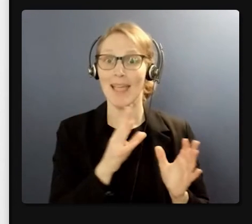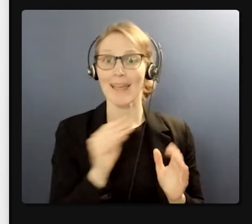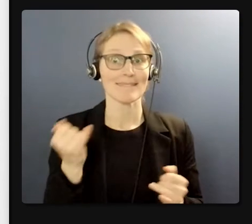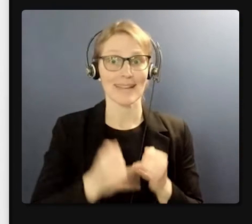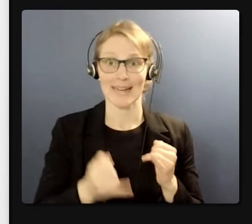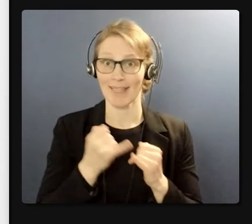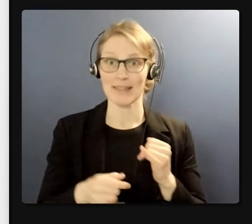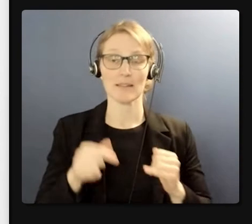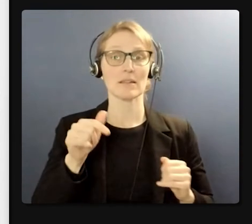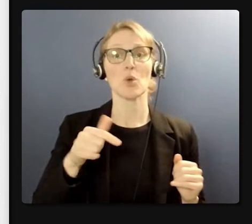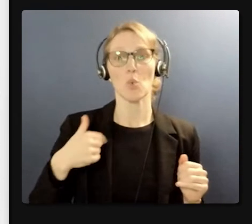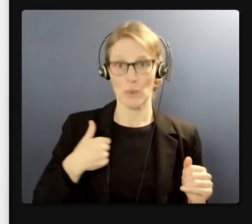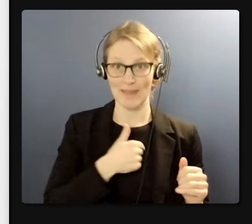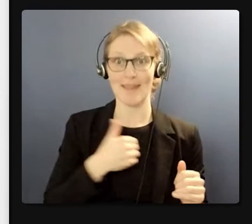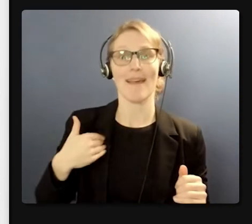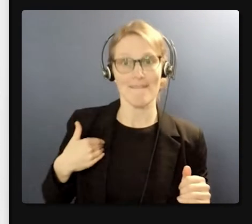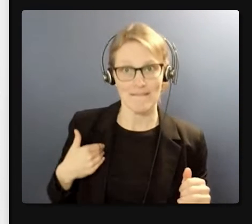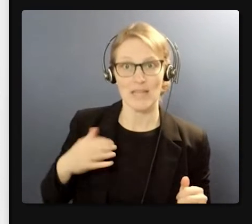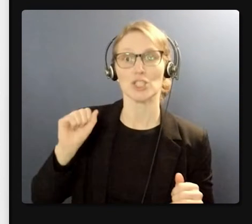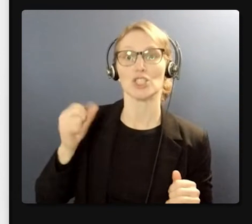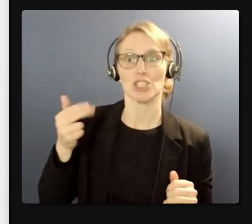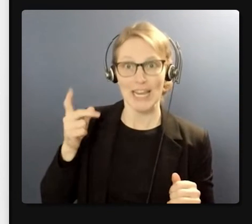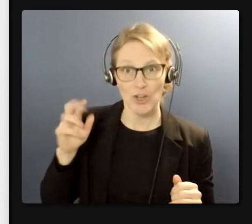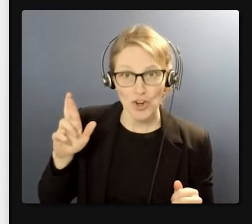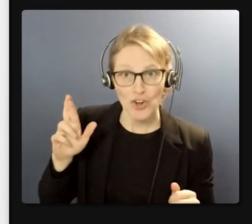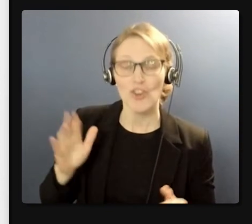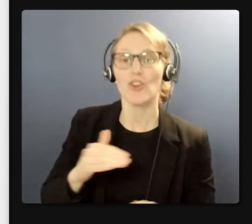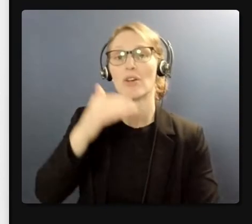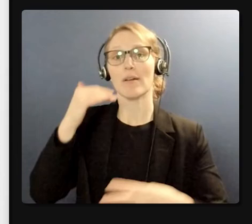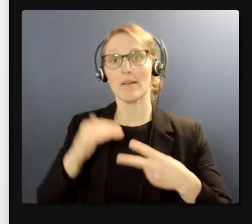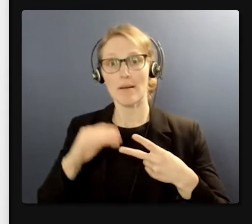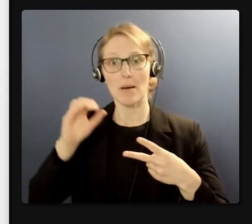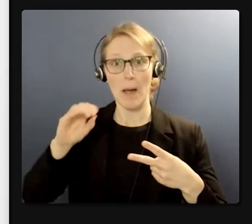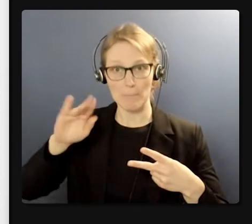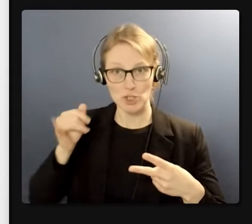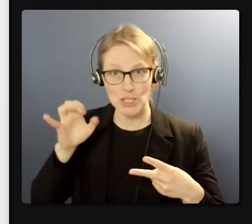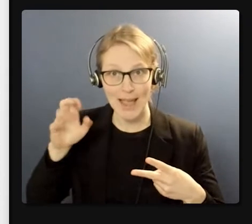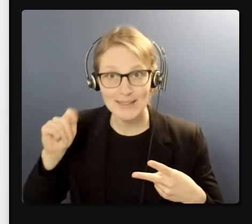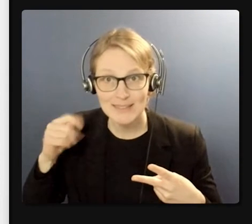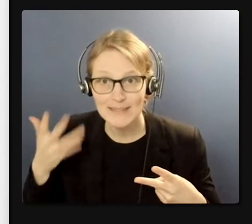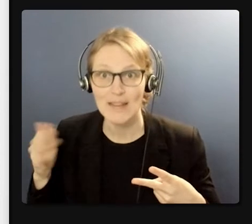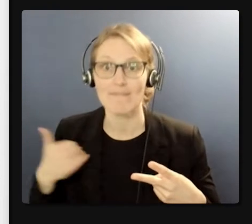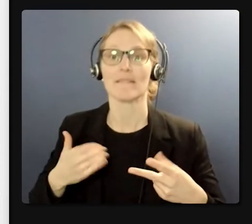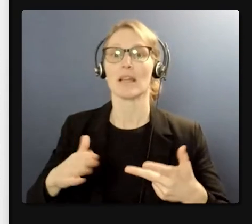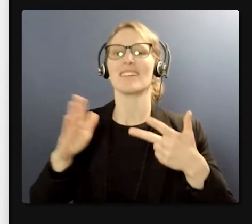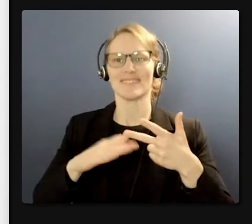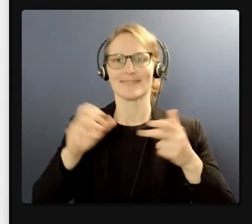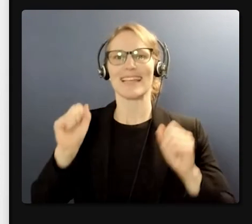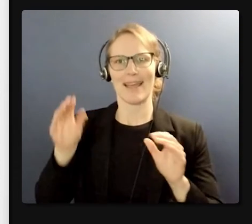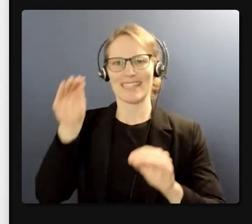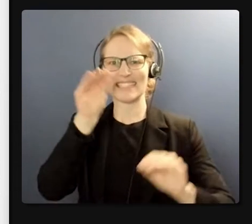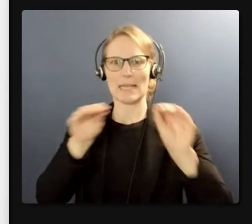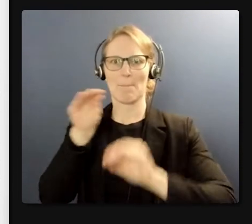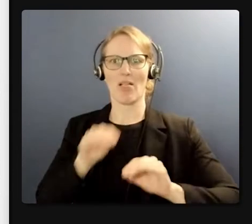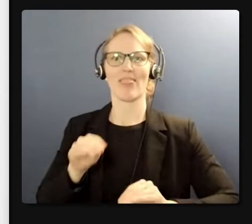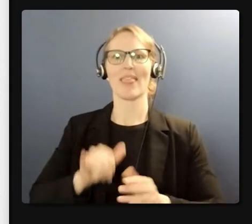And finally we now have the shader. We have the objects. We can now assemble the LOD chain and try it out.